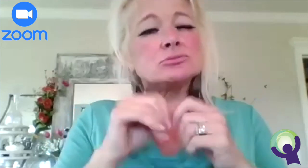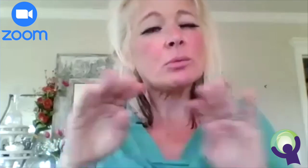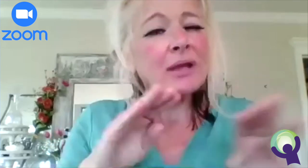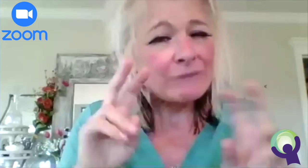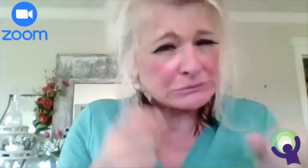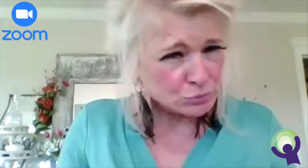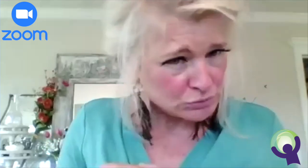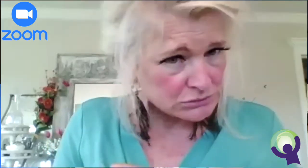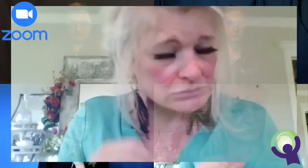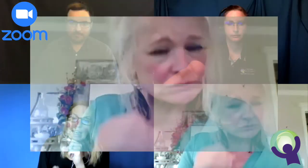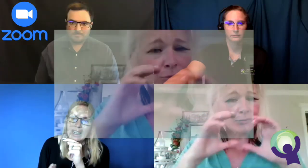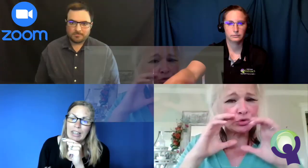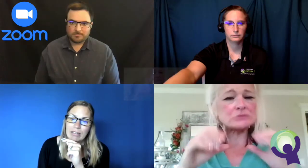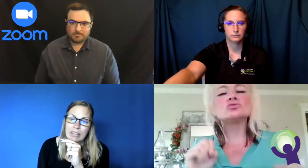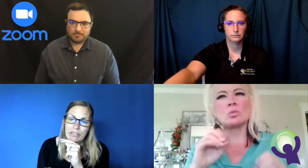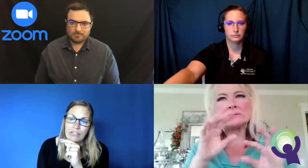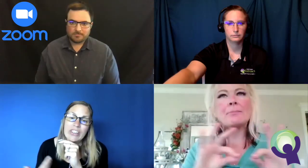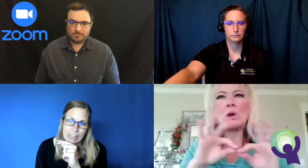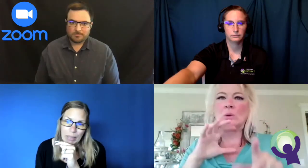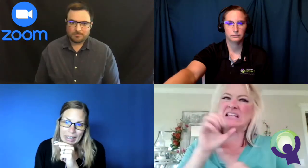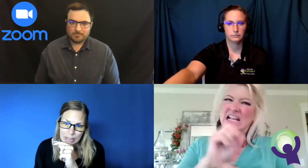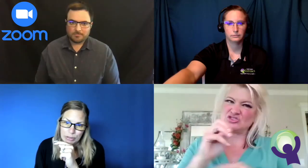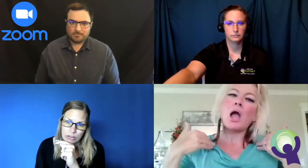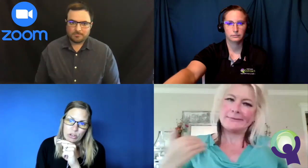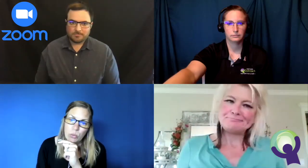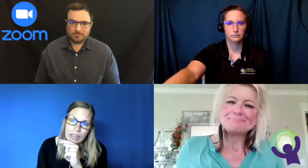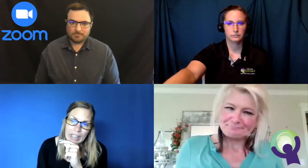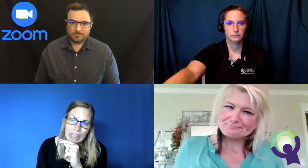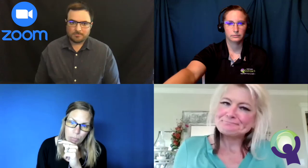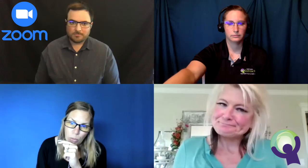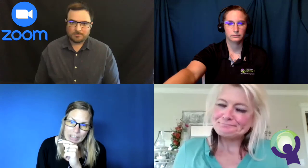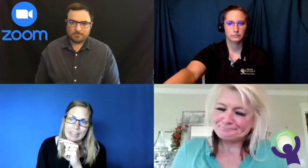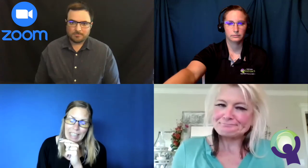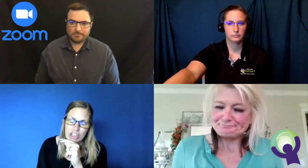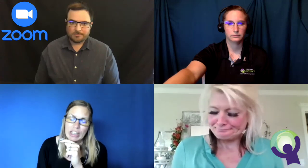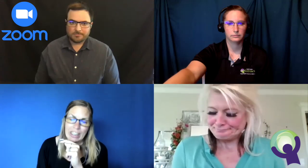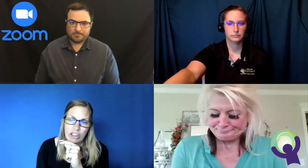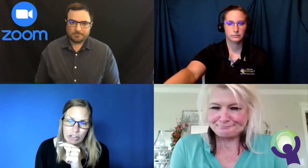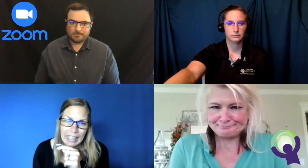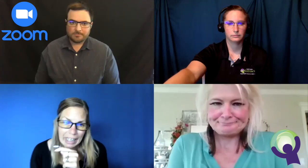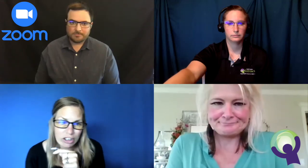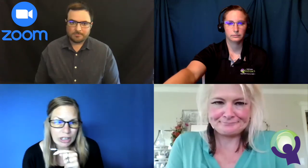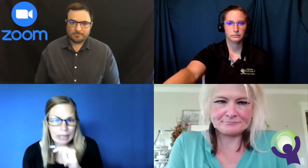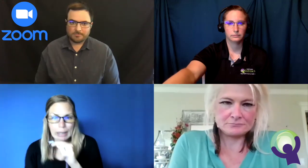becoming...feels impossible. So it's really important to catch it at an early age.